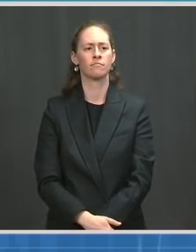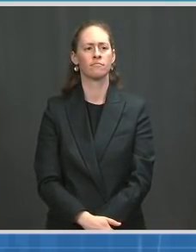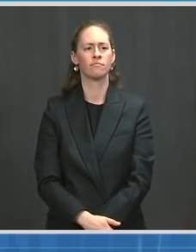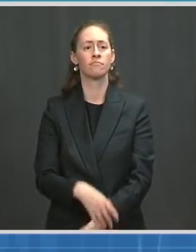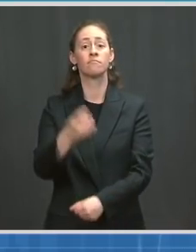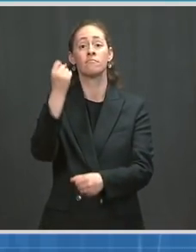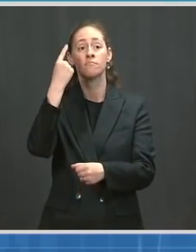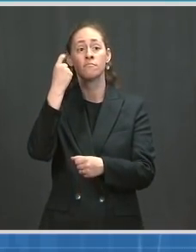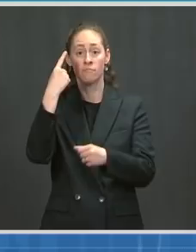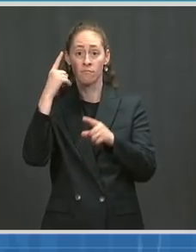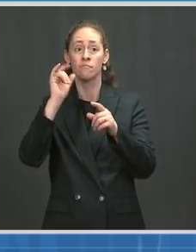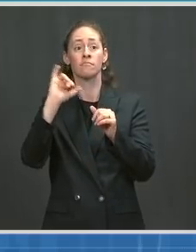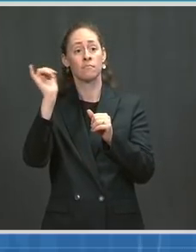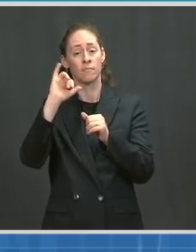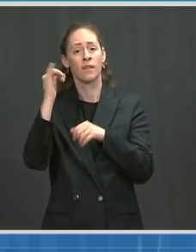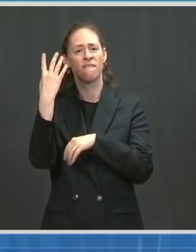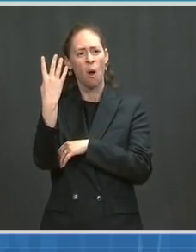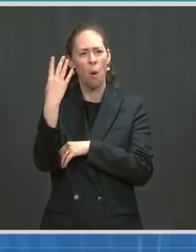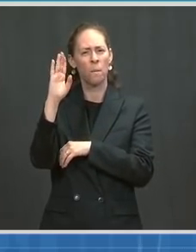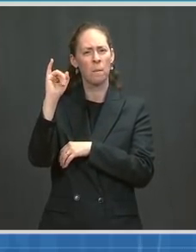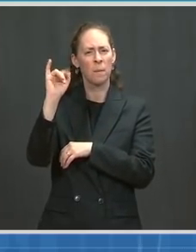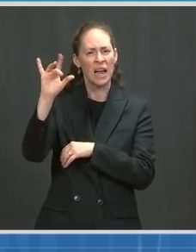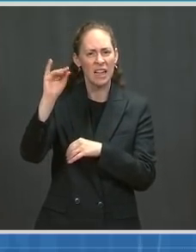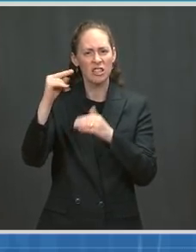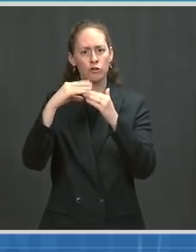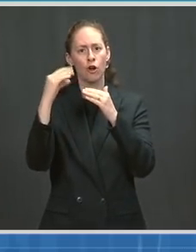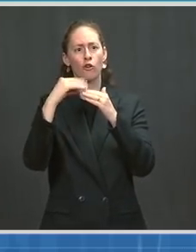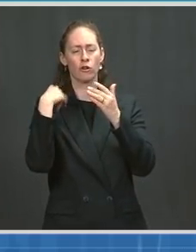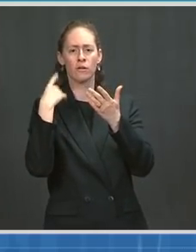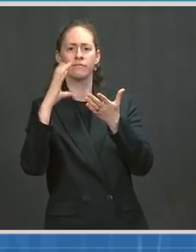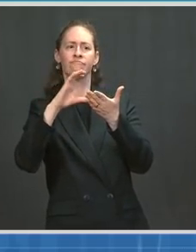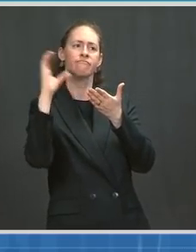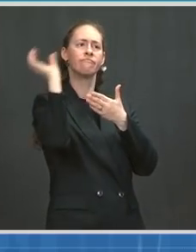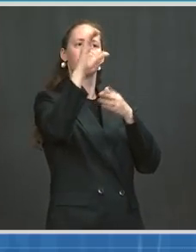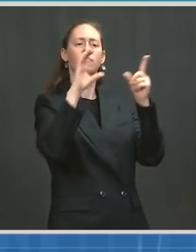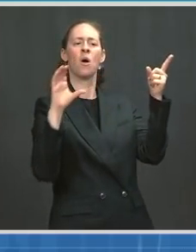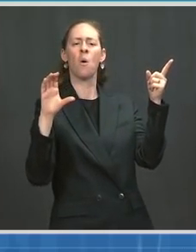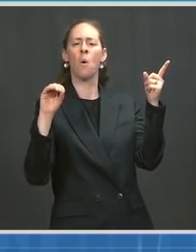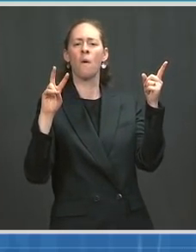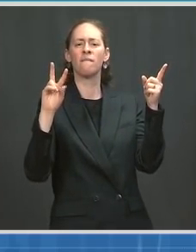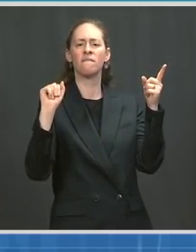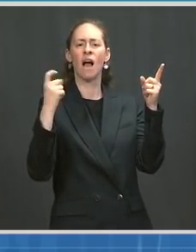And -- so, we are -- we don't have a status yet